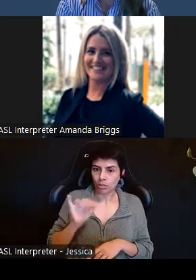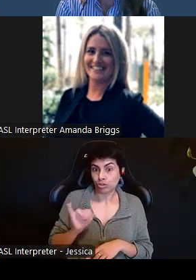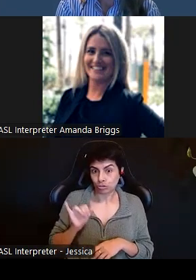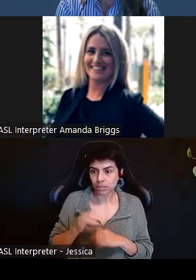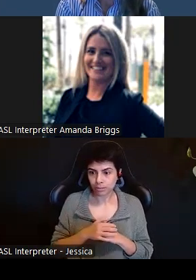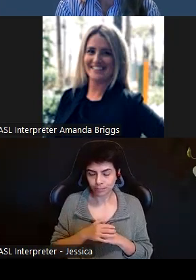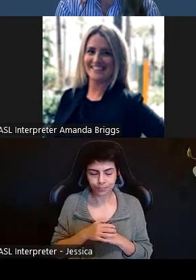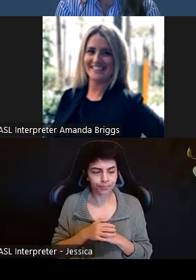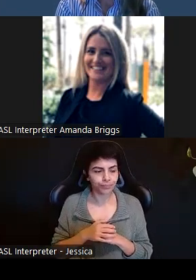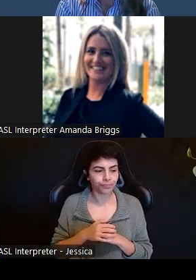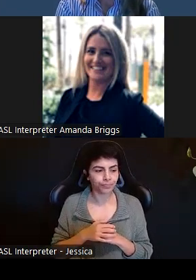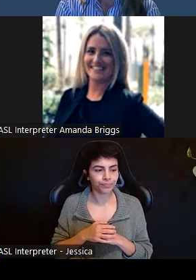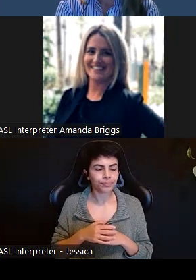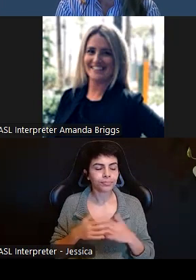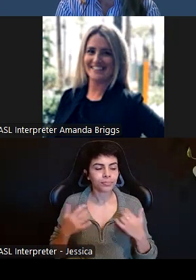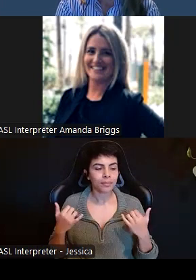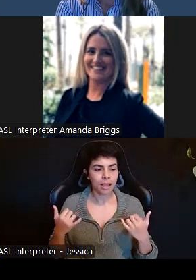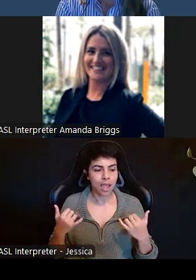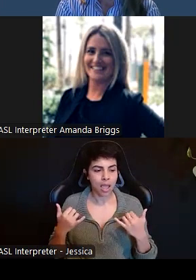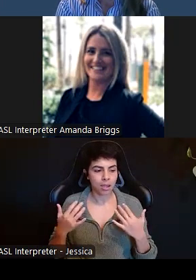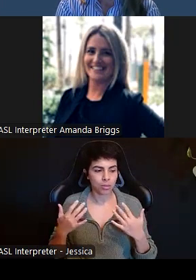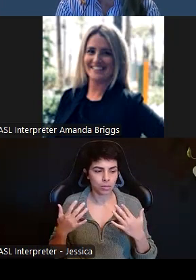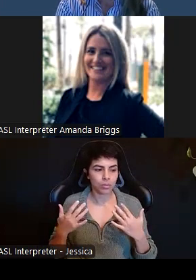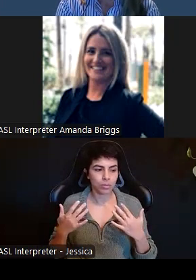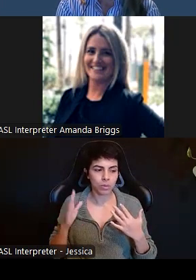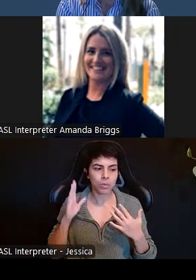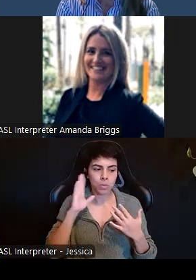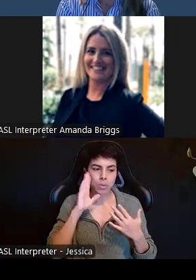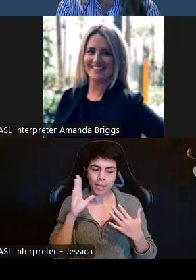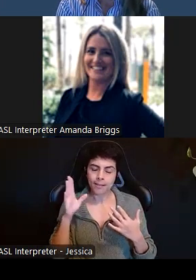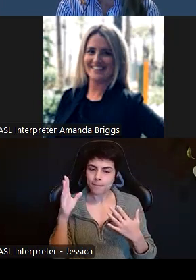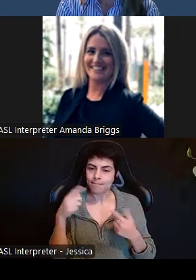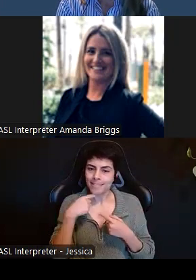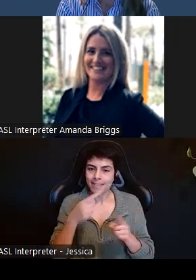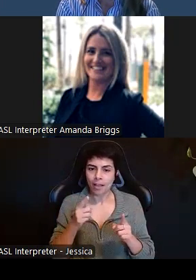So, now we're going to go over some of the concrete changes that you can expect and who they will affect.